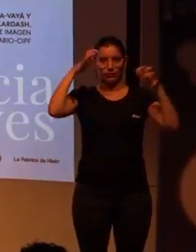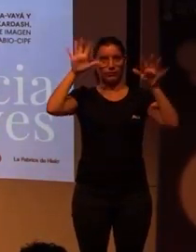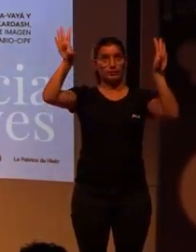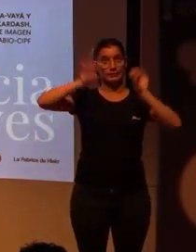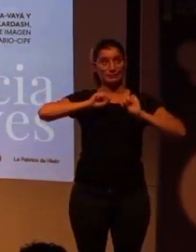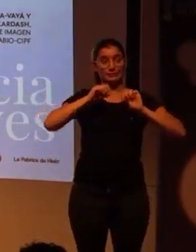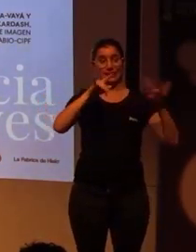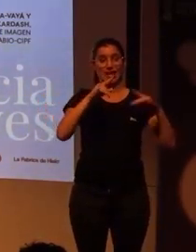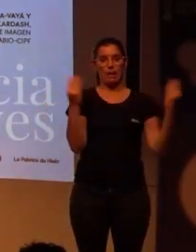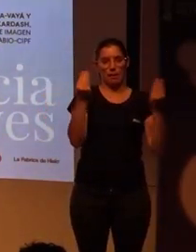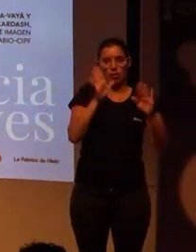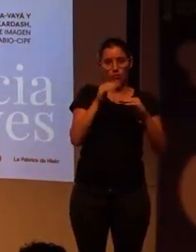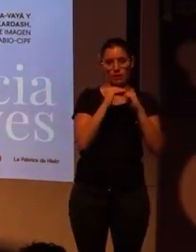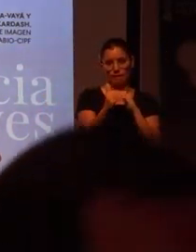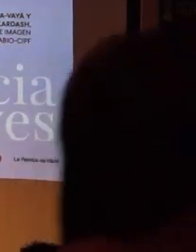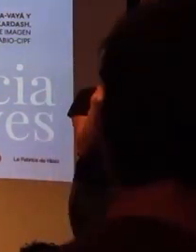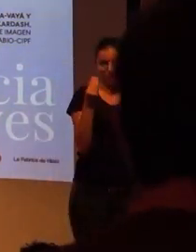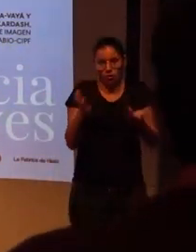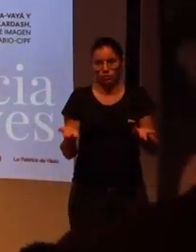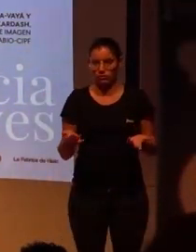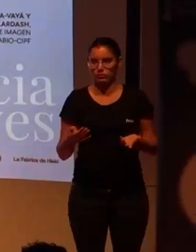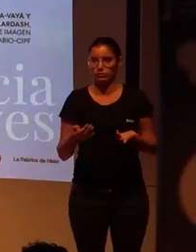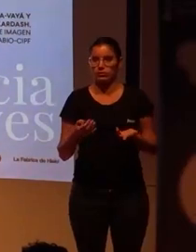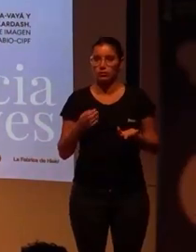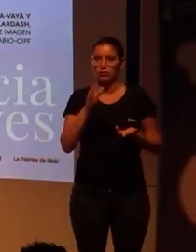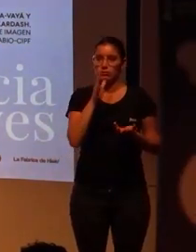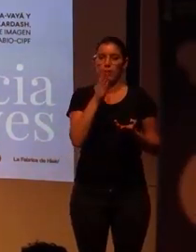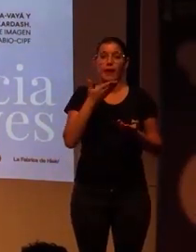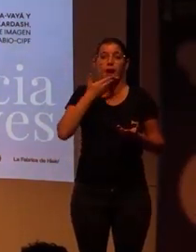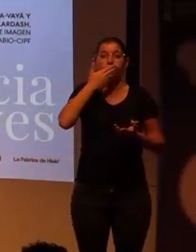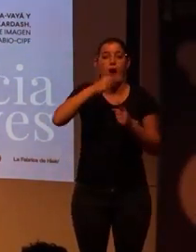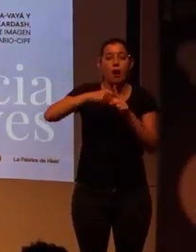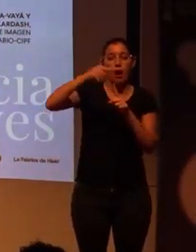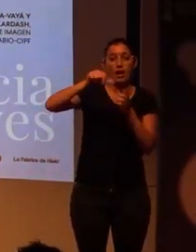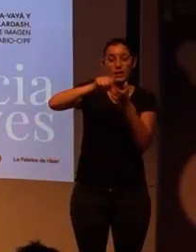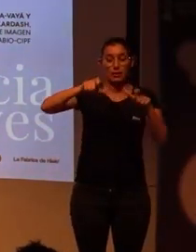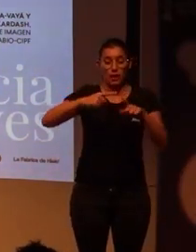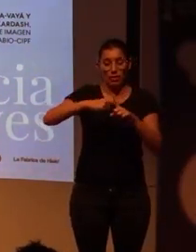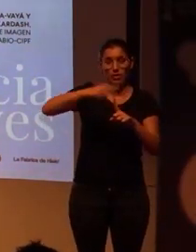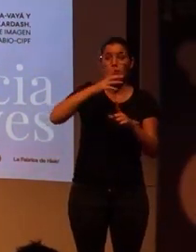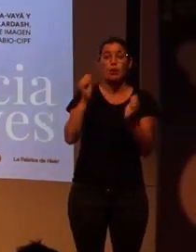the water tables and everything to be better maintained, and the cities don’t get so hot. It is the problem of cities, asphalt, cement.